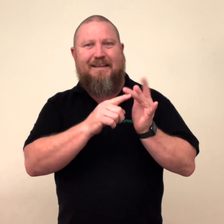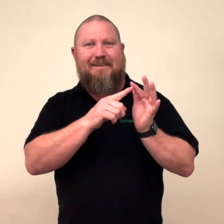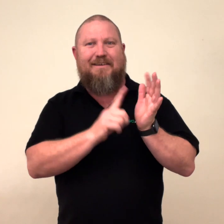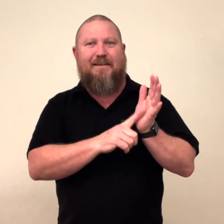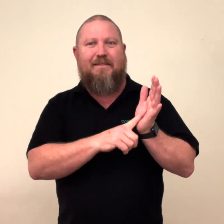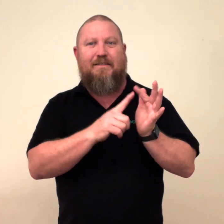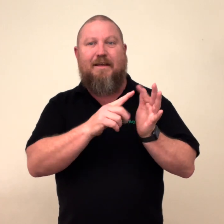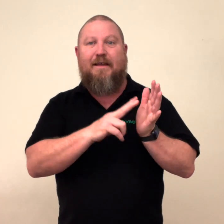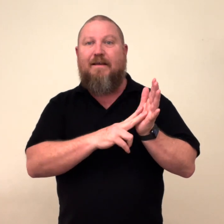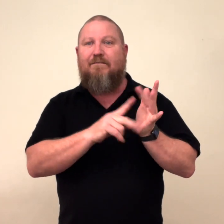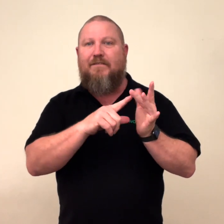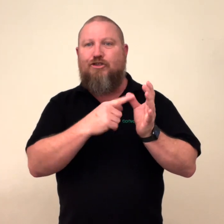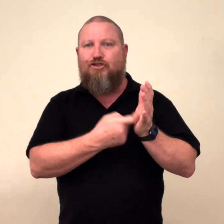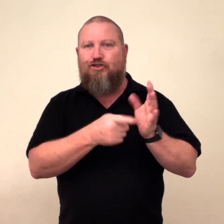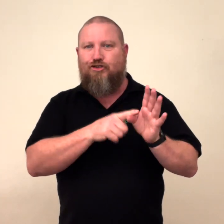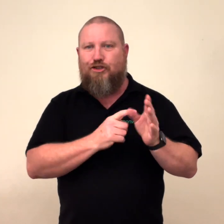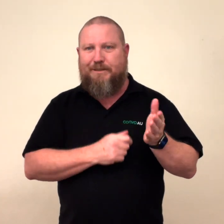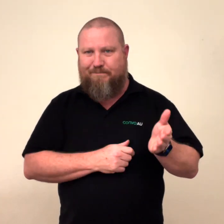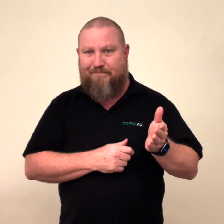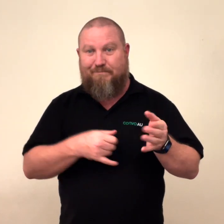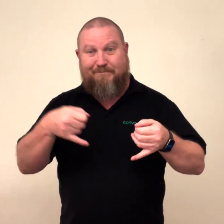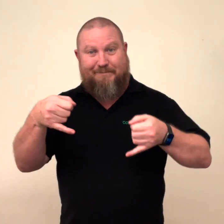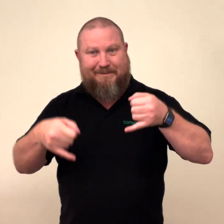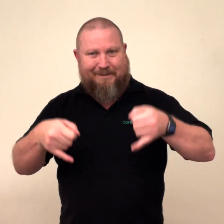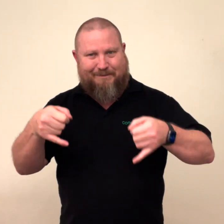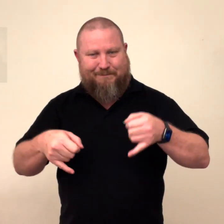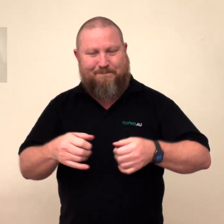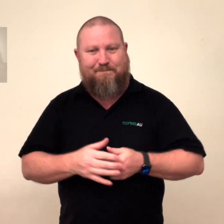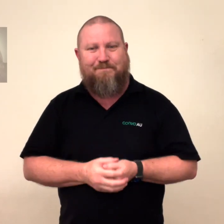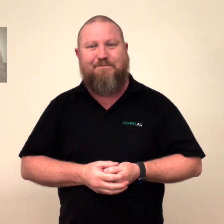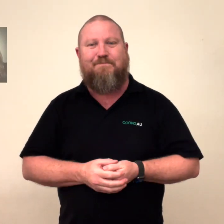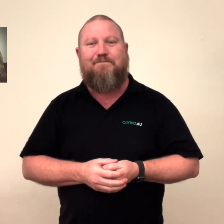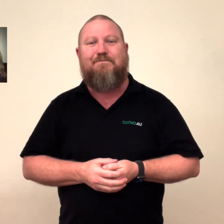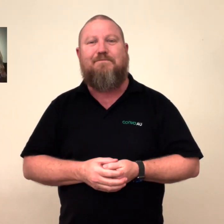Danielle Vicary (name sign)